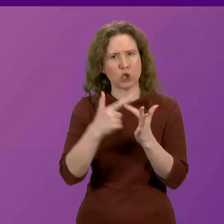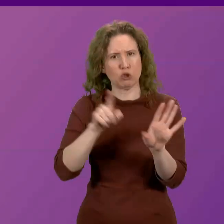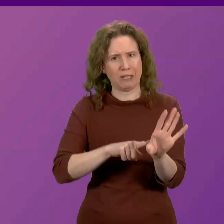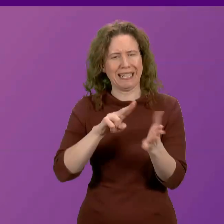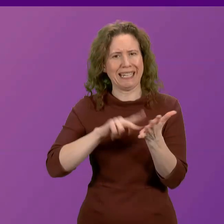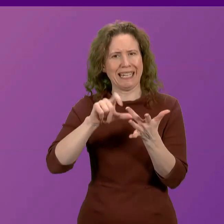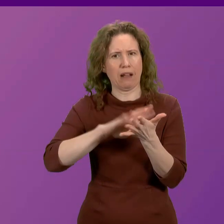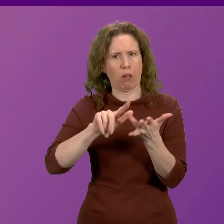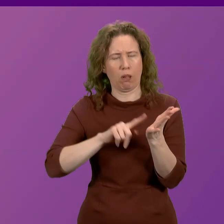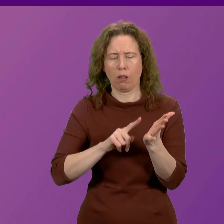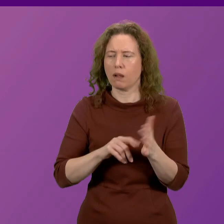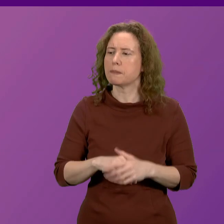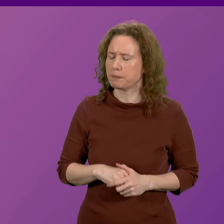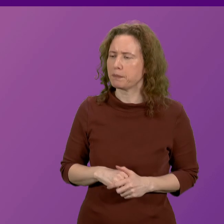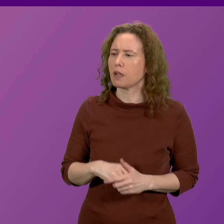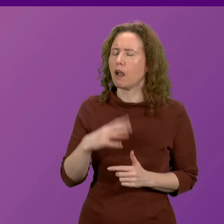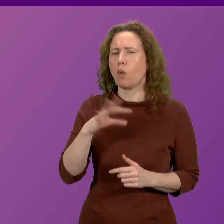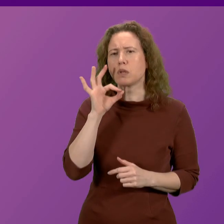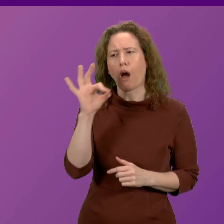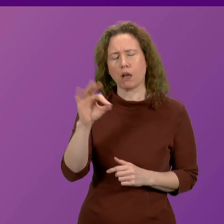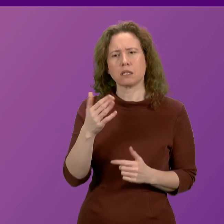To ask the First Minister what progress is being made with the Scottish